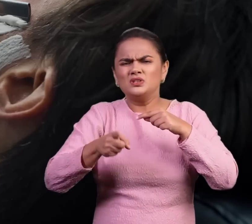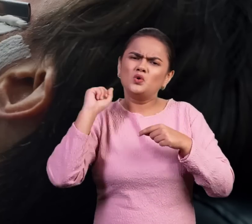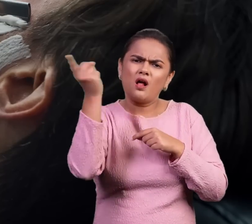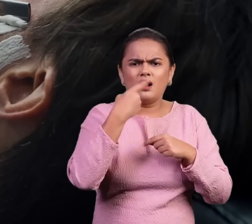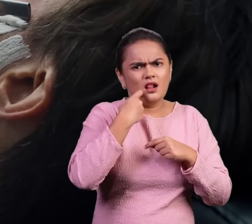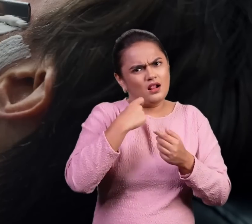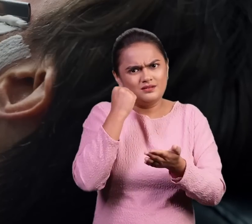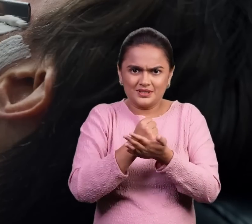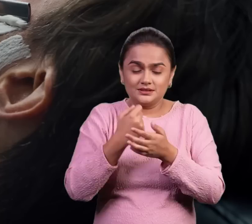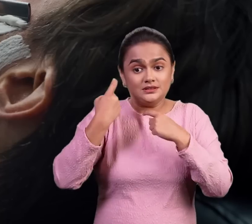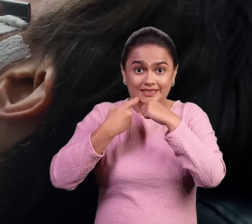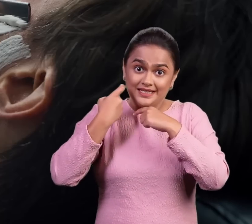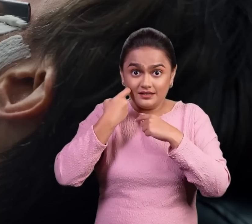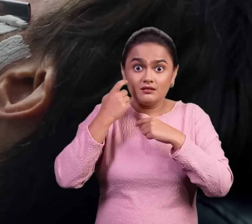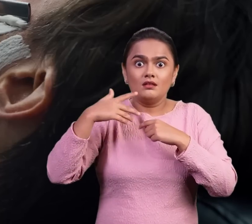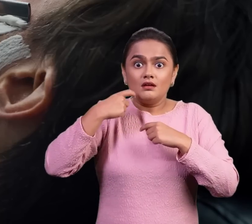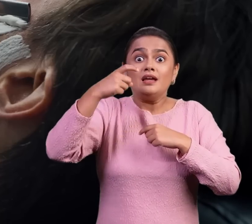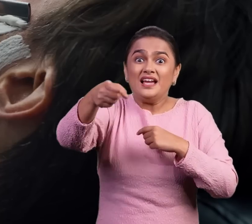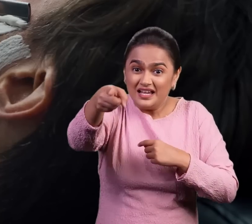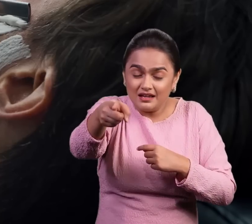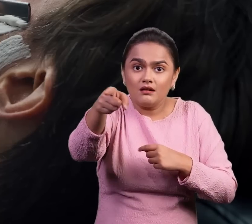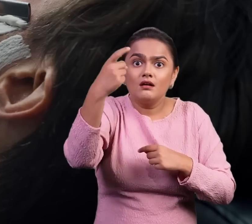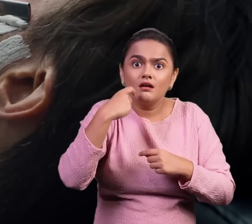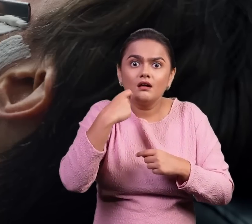If you use the same razor, there is also a chance of getting a cut.